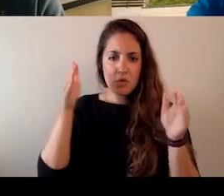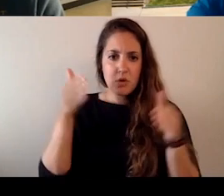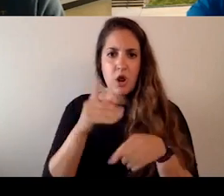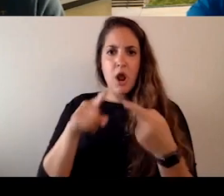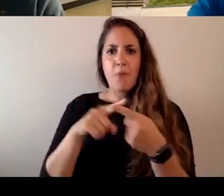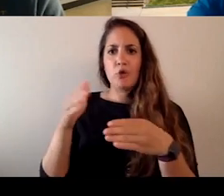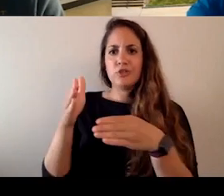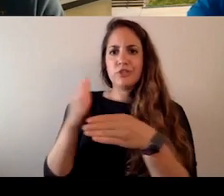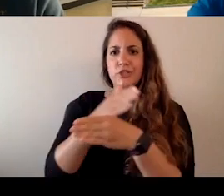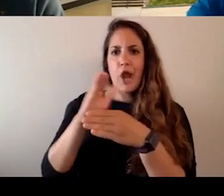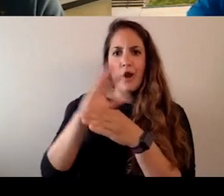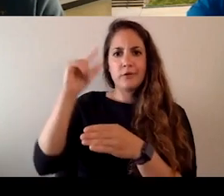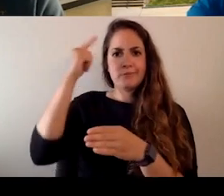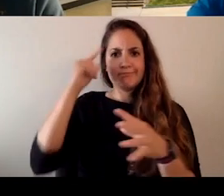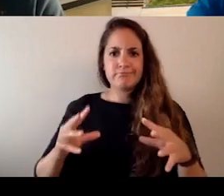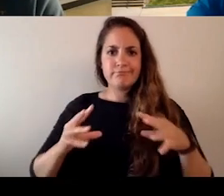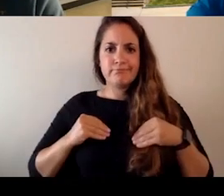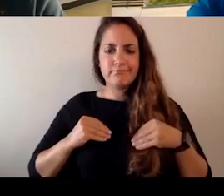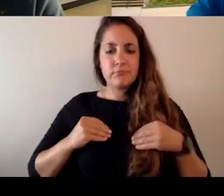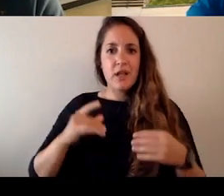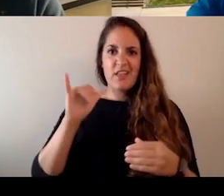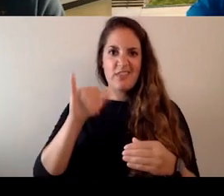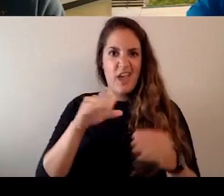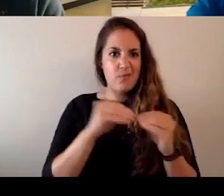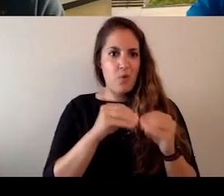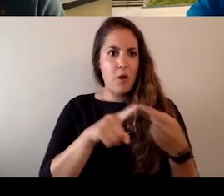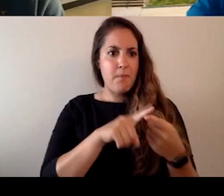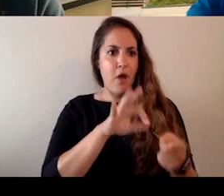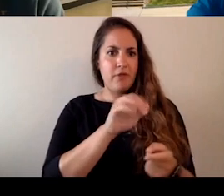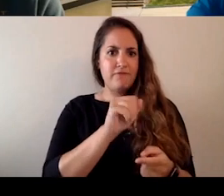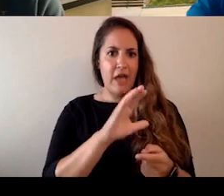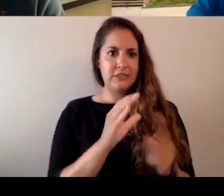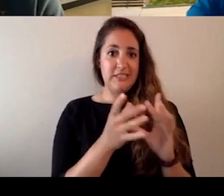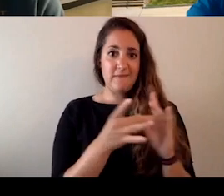For me I think that's very important for the faculty voice is always welcomed.